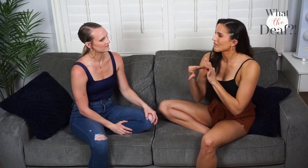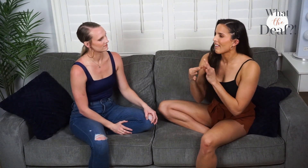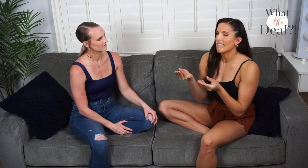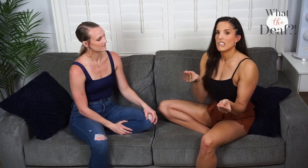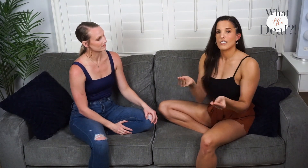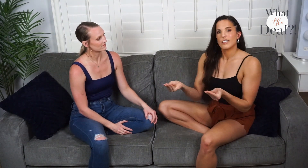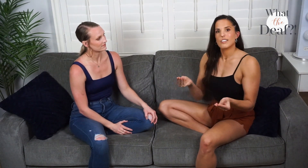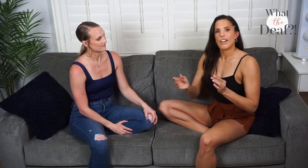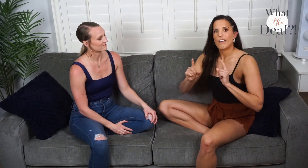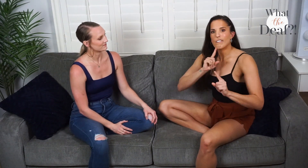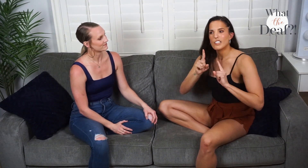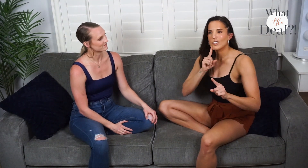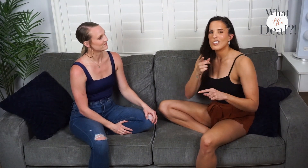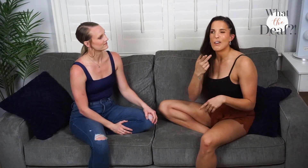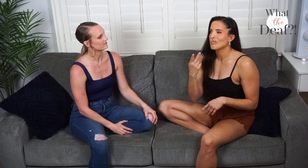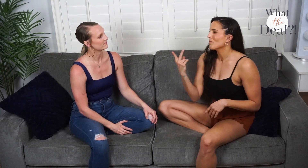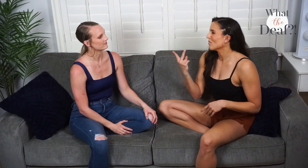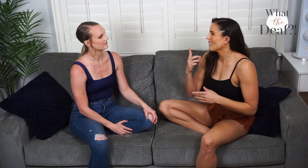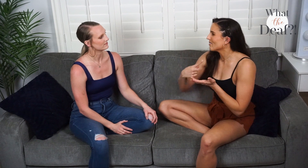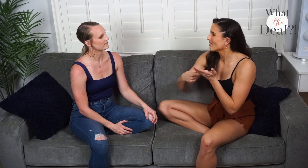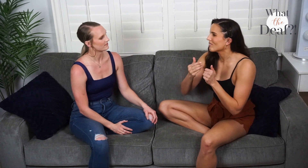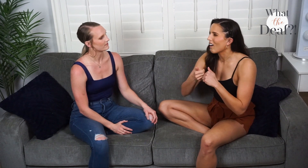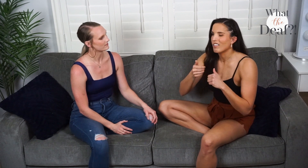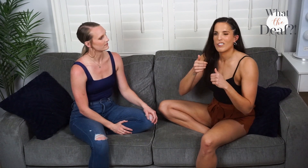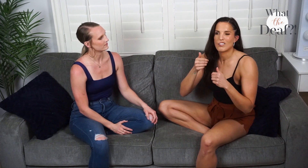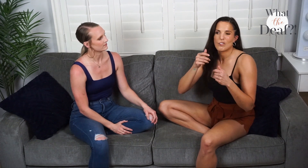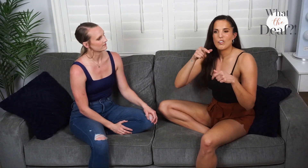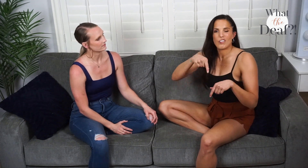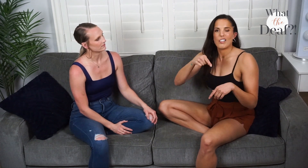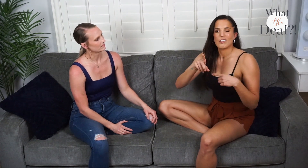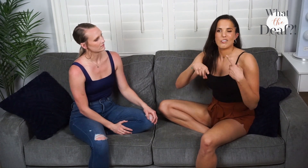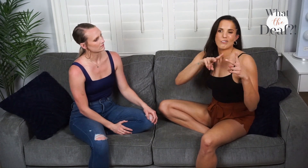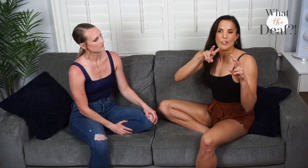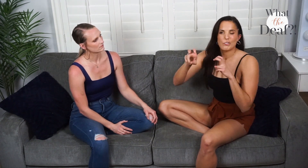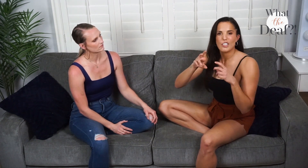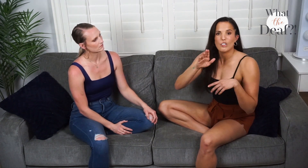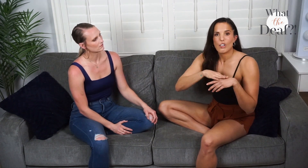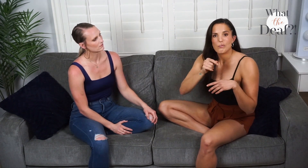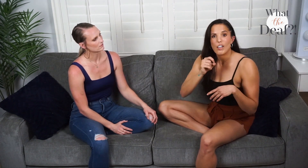interpreting and facilitating conversation. And I mean, we discussed this on the podcast before